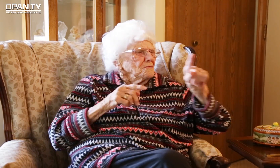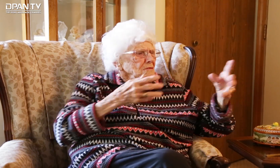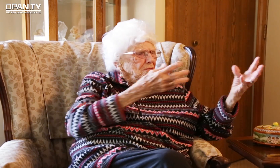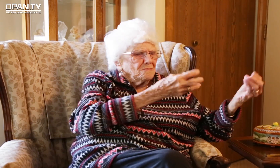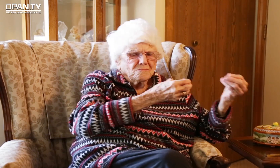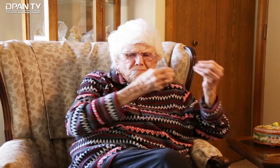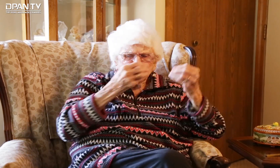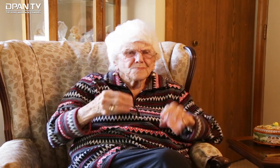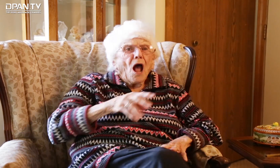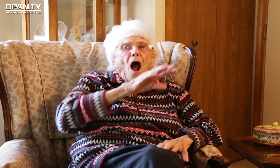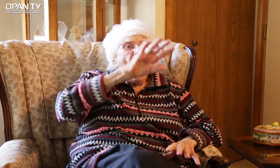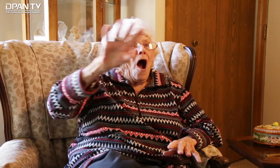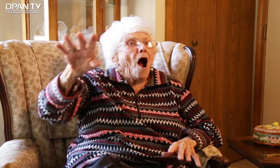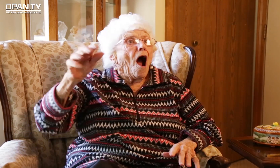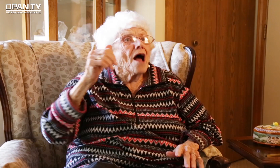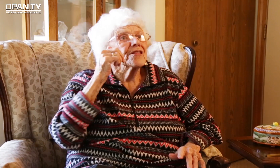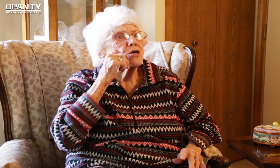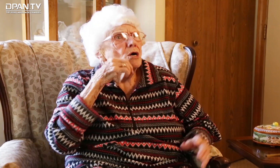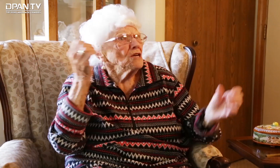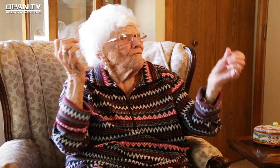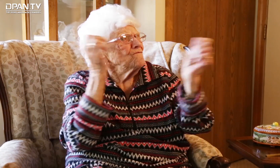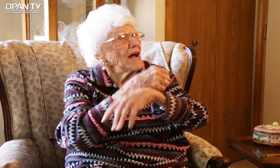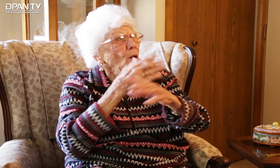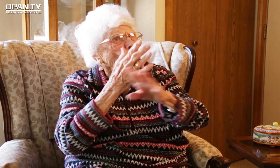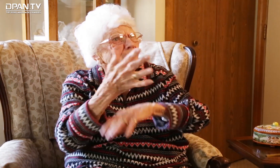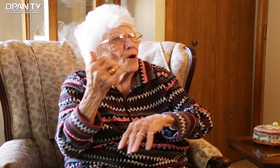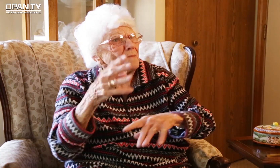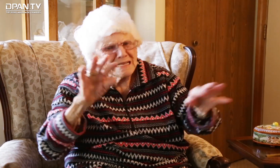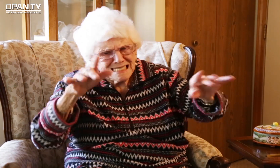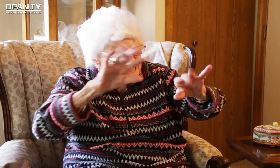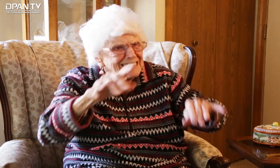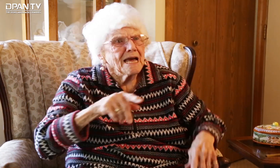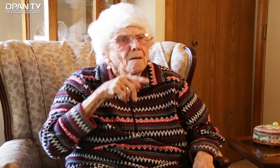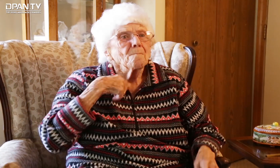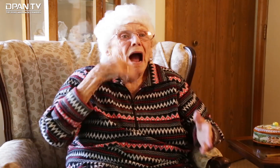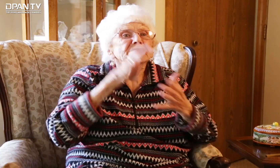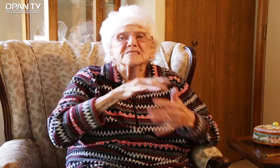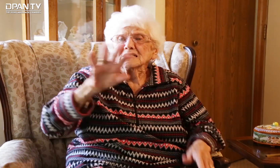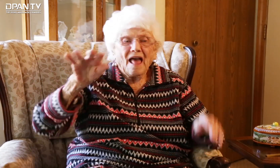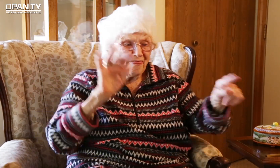I asked him to teach me and he agreed. I went home and brought the ropes with me.